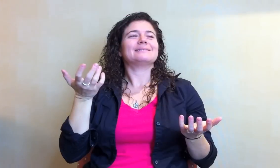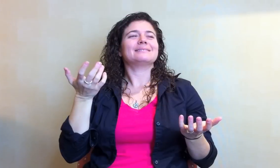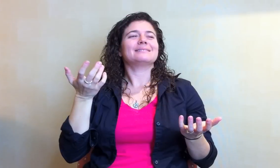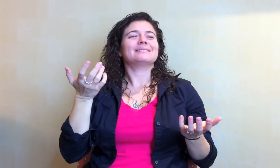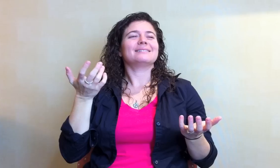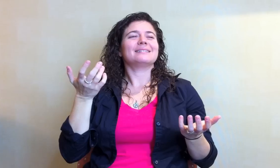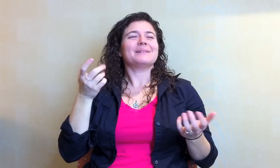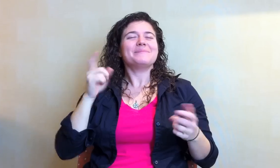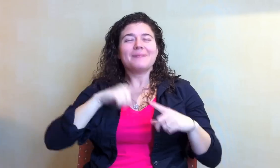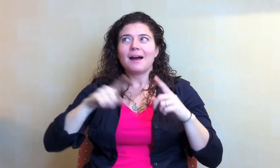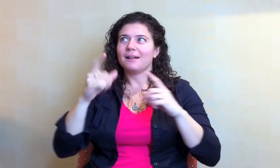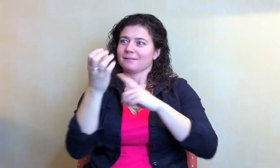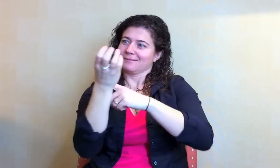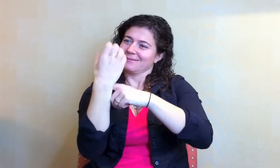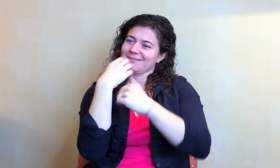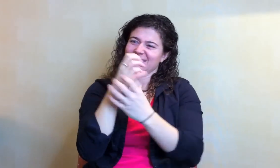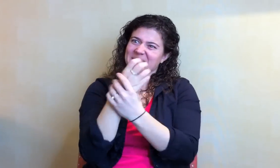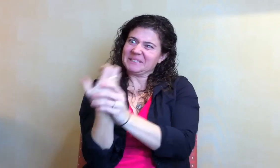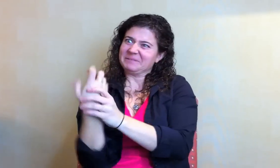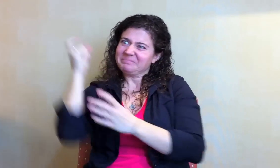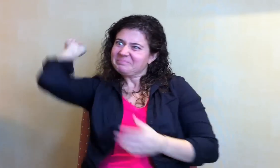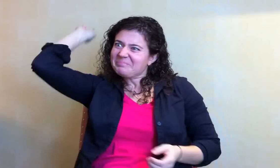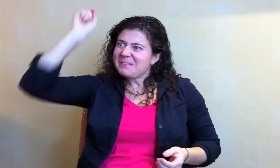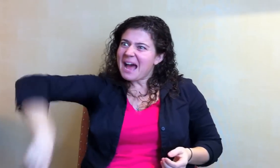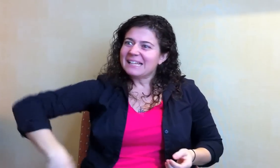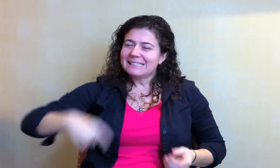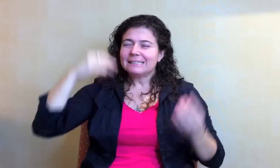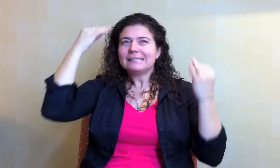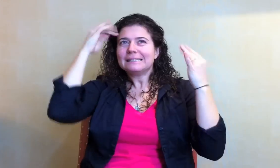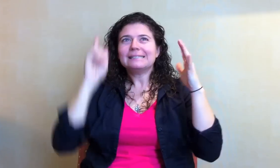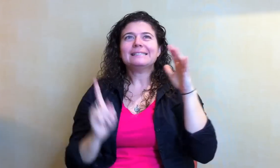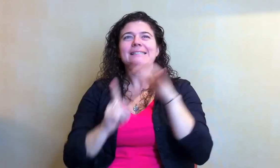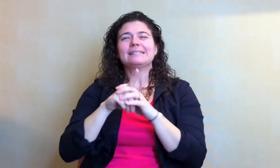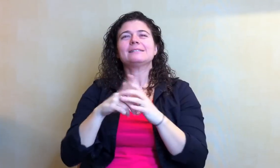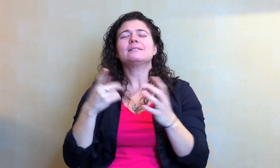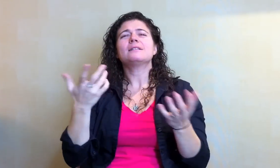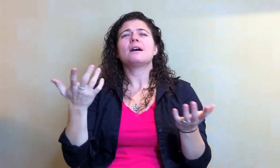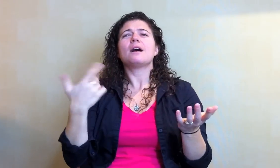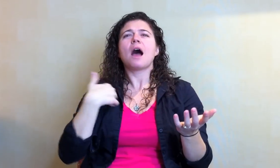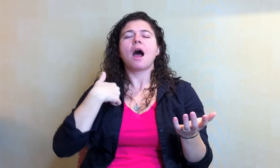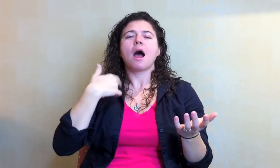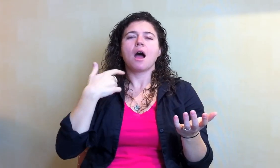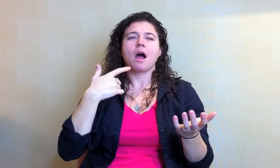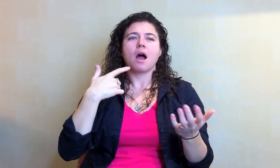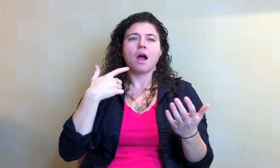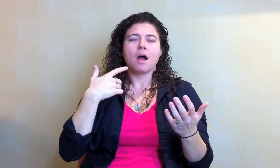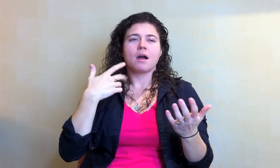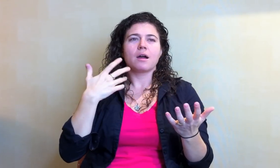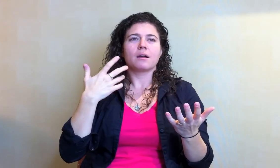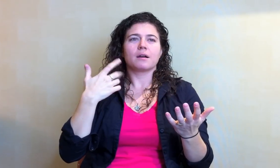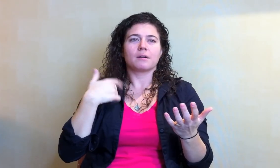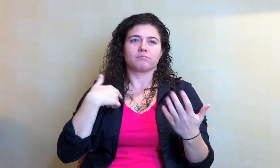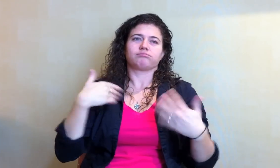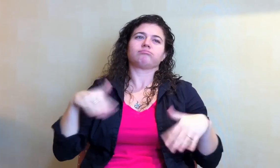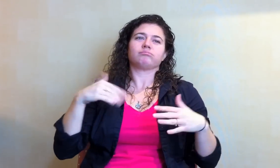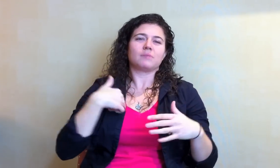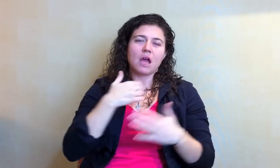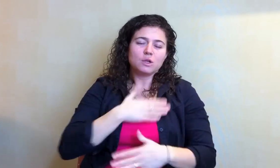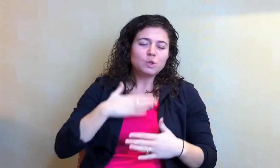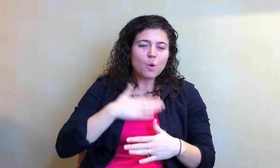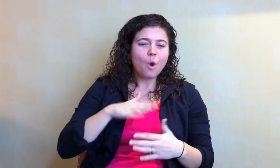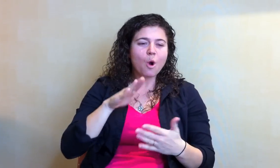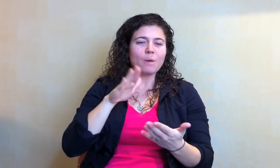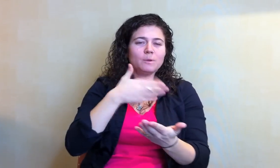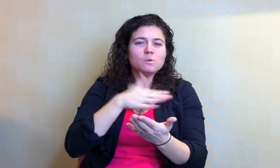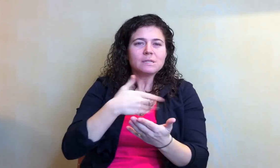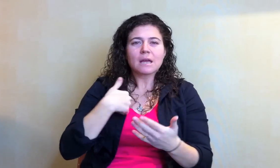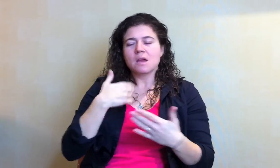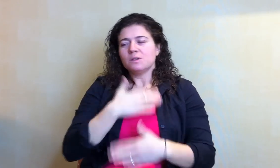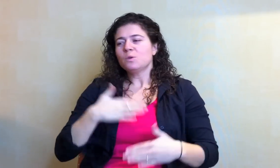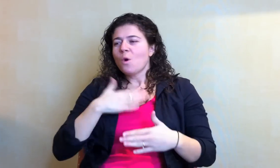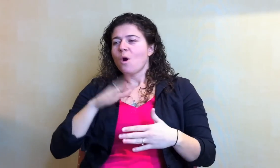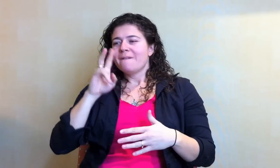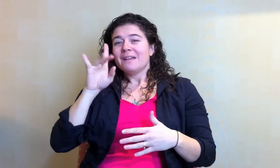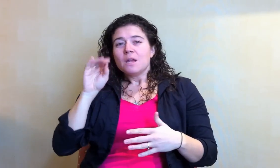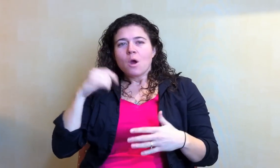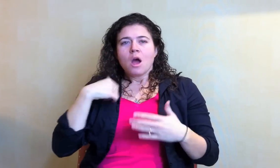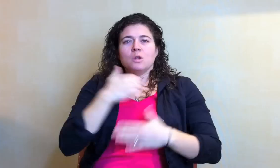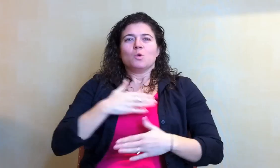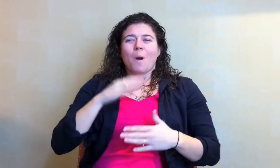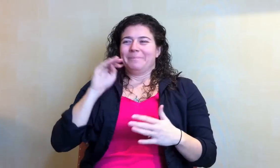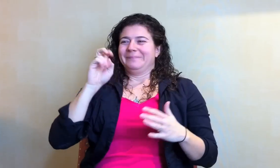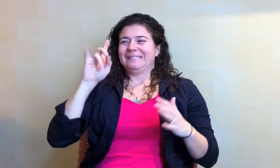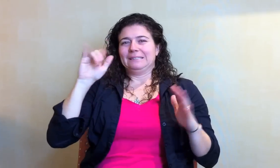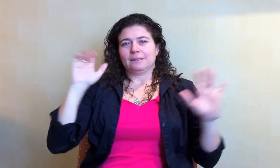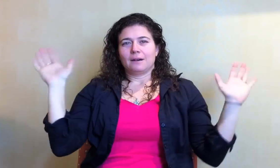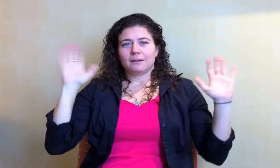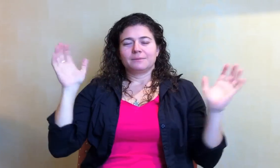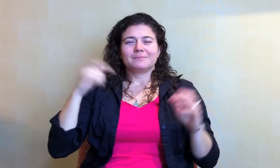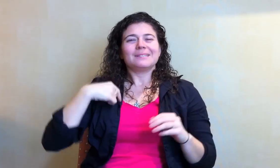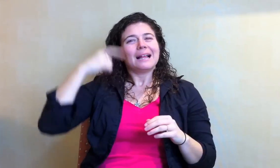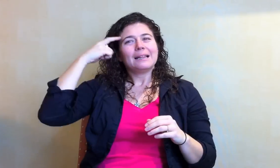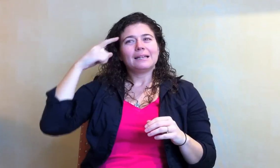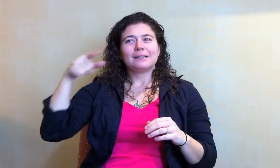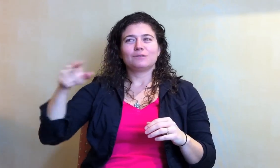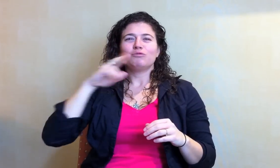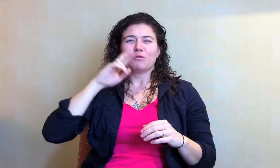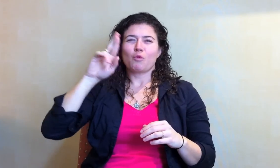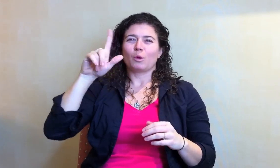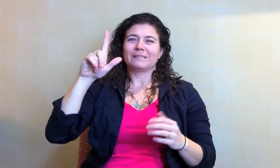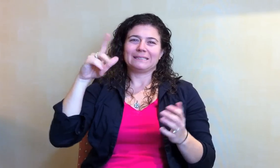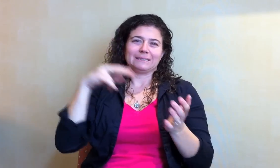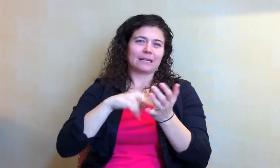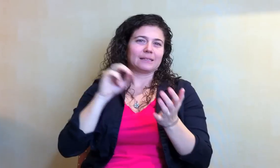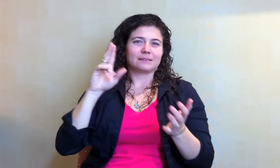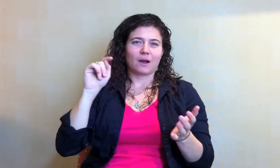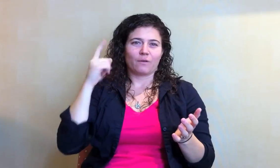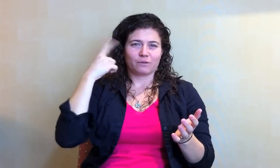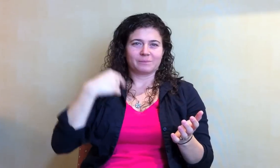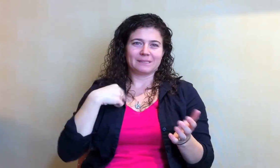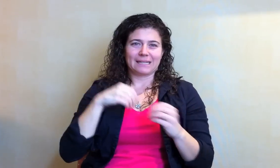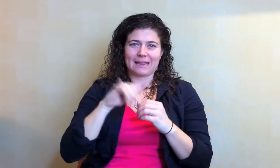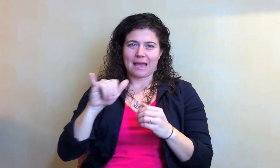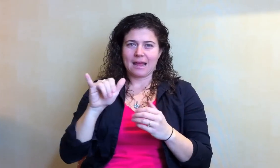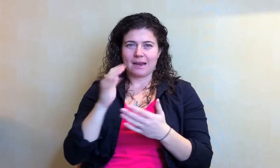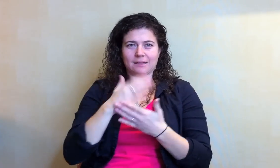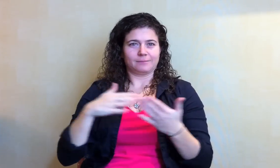If I must...my hands are twisted, I enjoy music, video, and media. I think Rosa Lee stands out in that aspect.